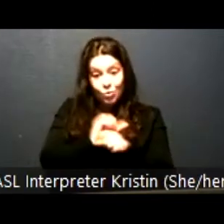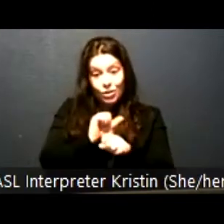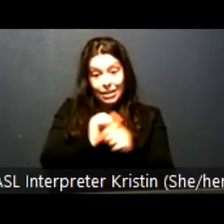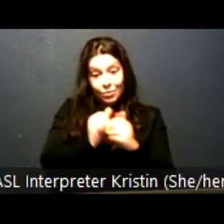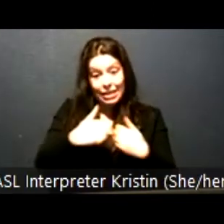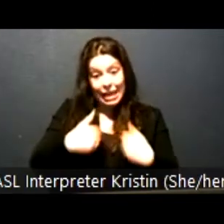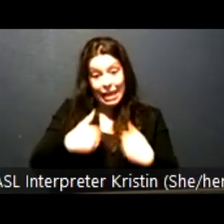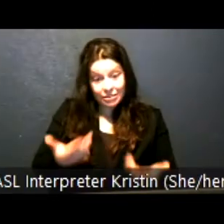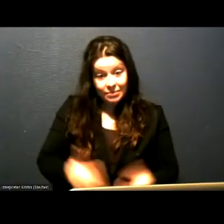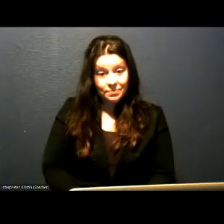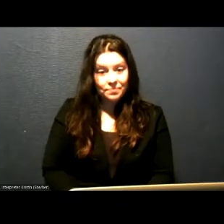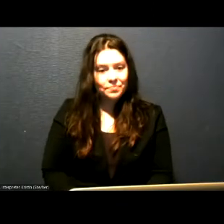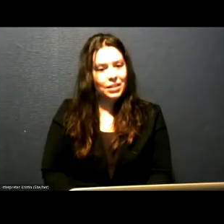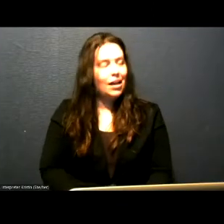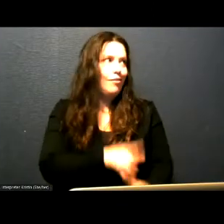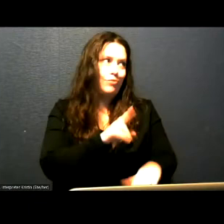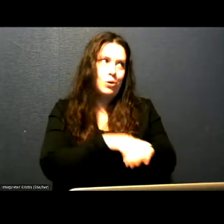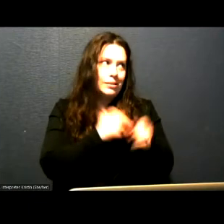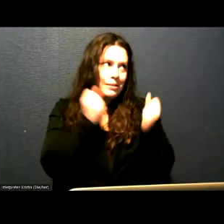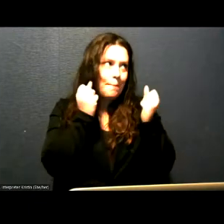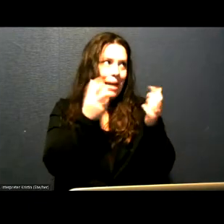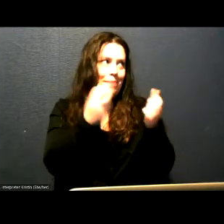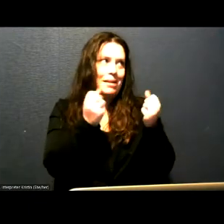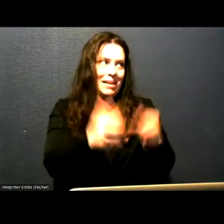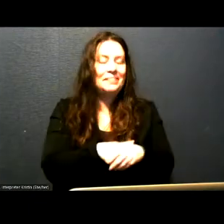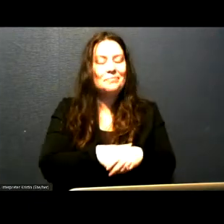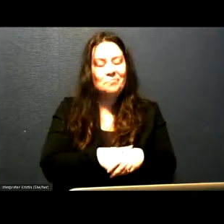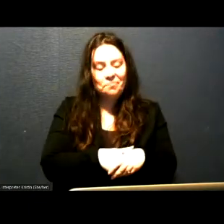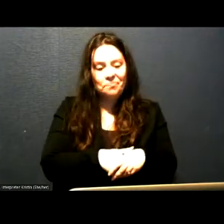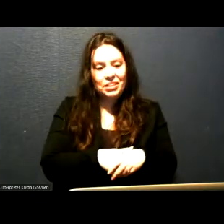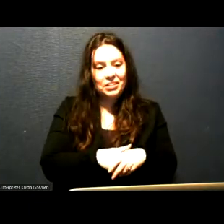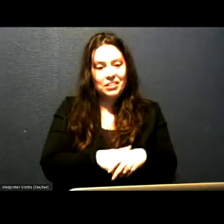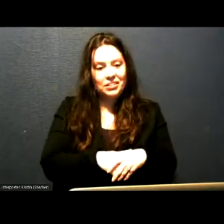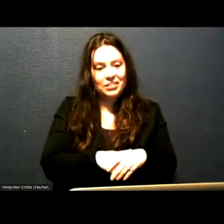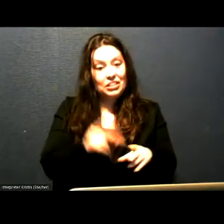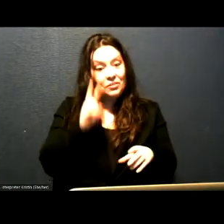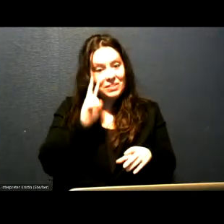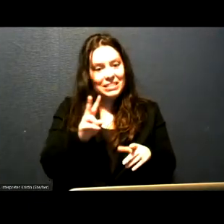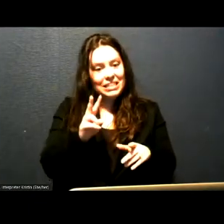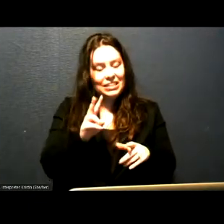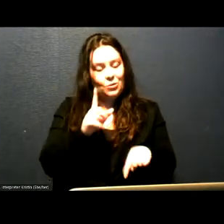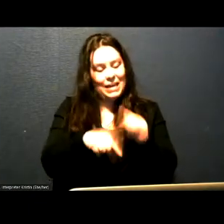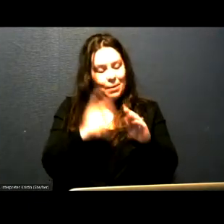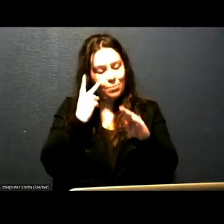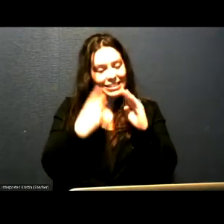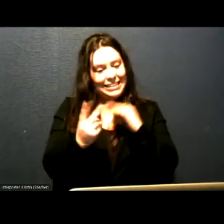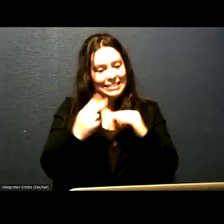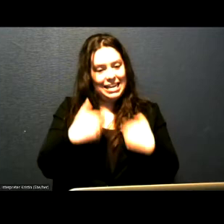Autumn-Lynn: Well yes, too many to count. Um you've seen how unpredictable the animals can be and one of